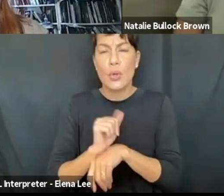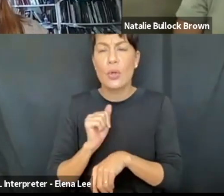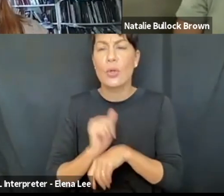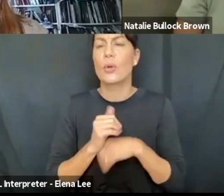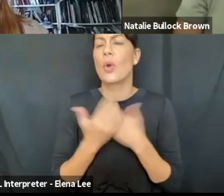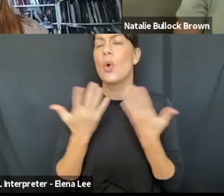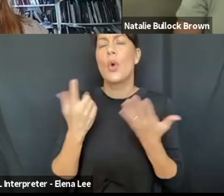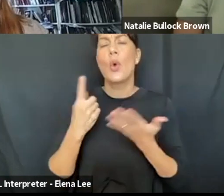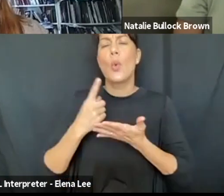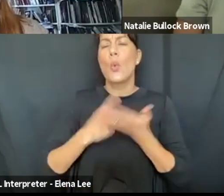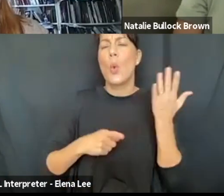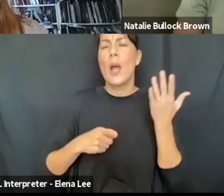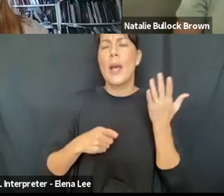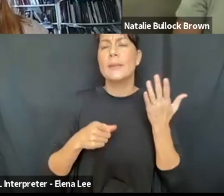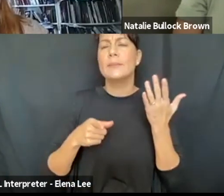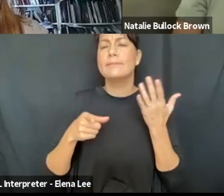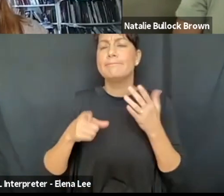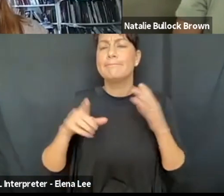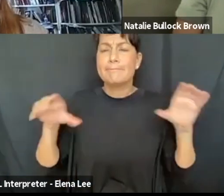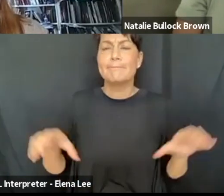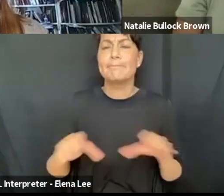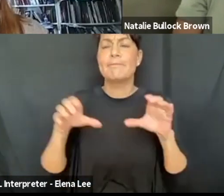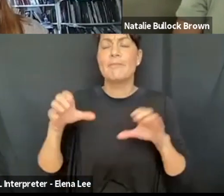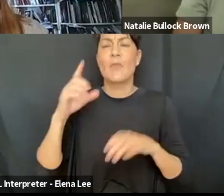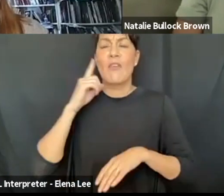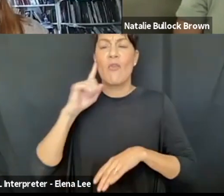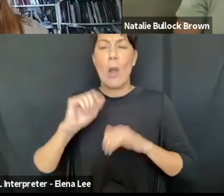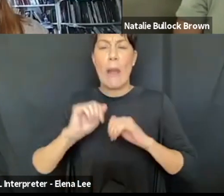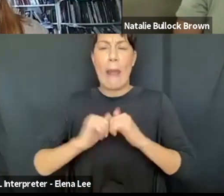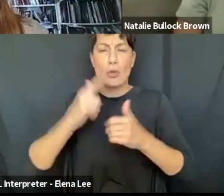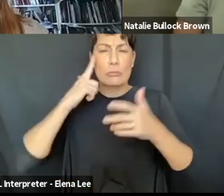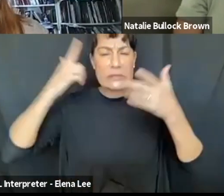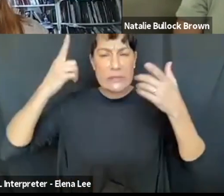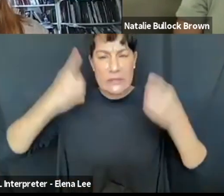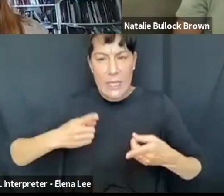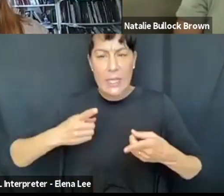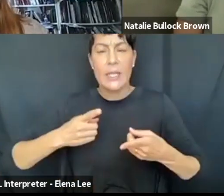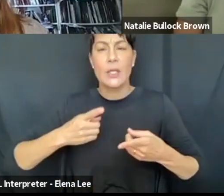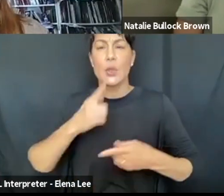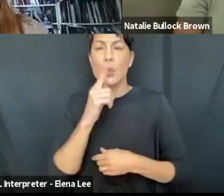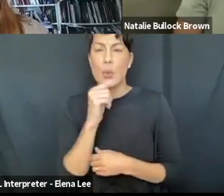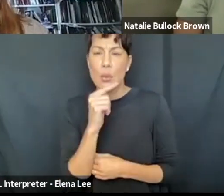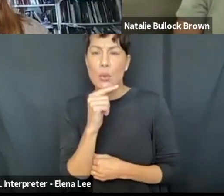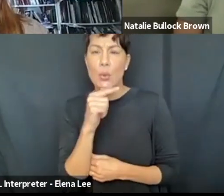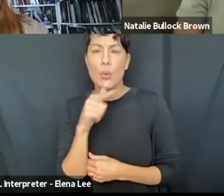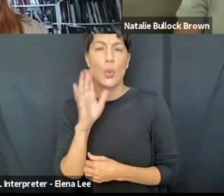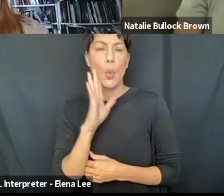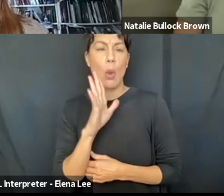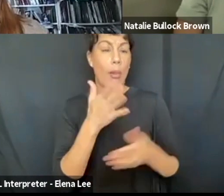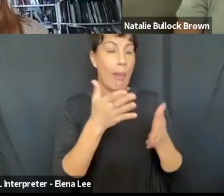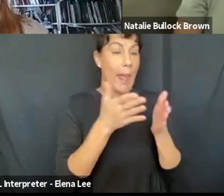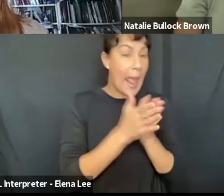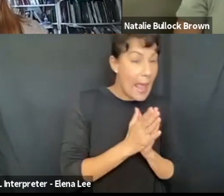What goes into how you decide who you're going to ask for consent,